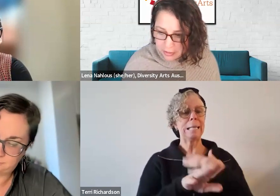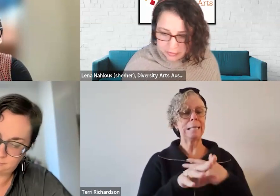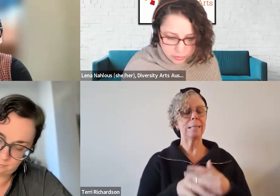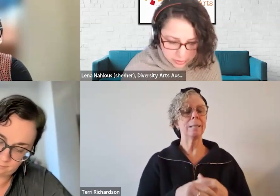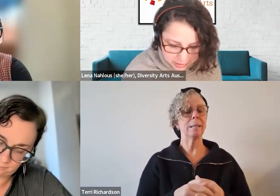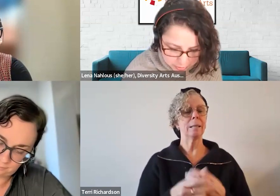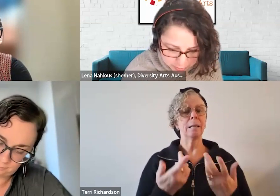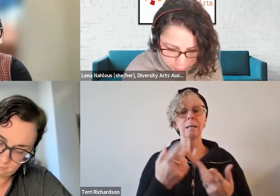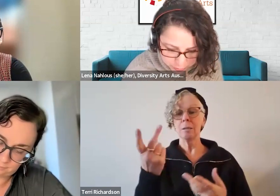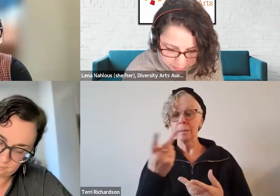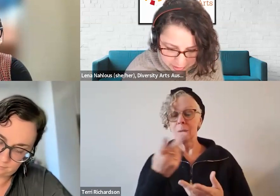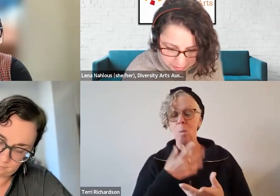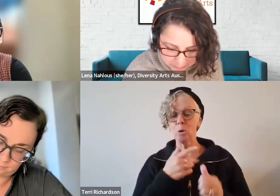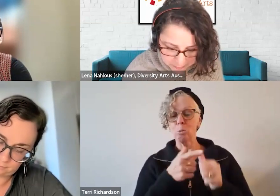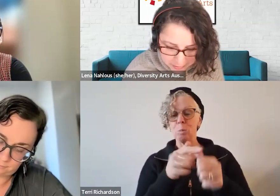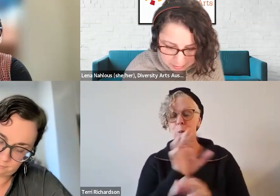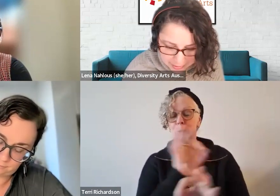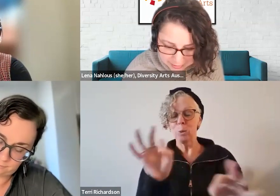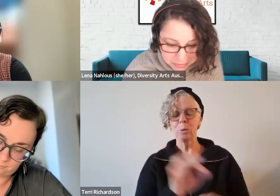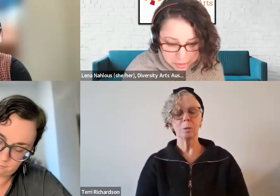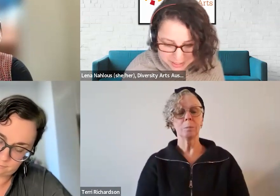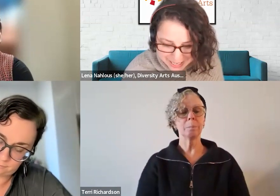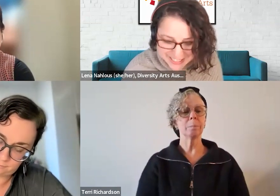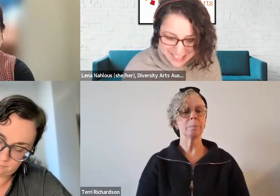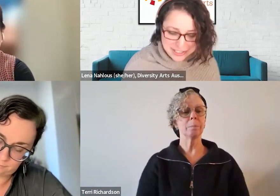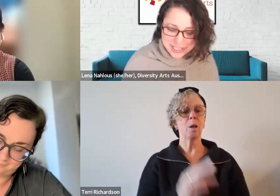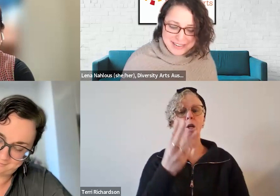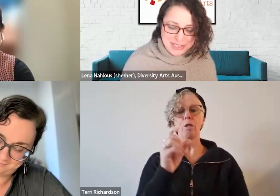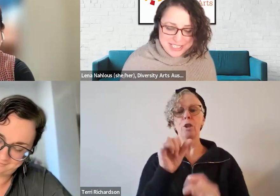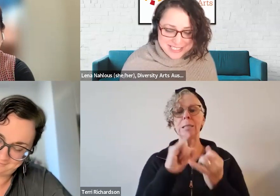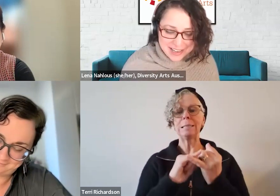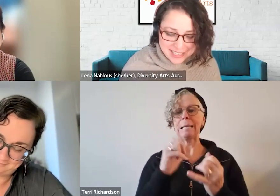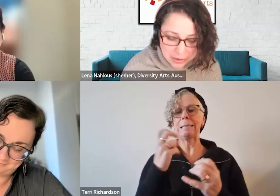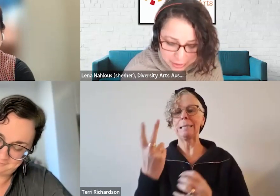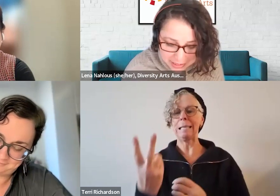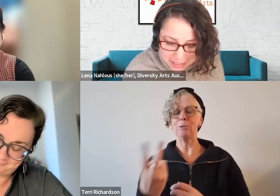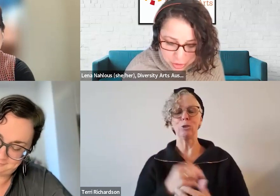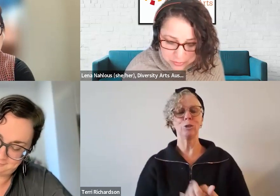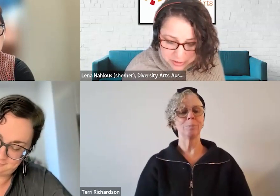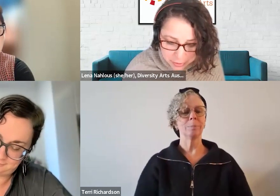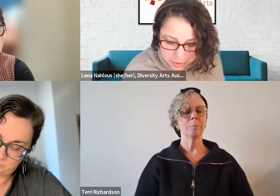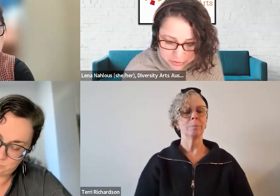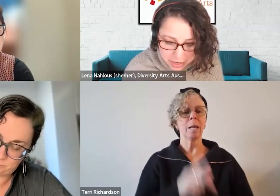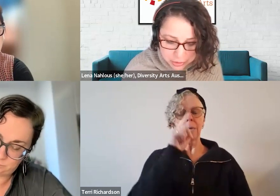of you would like to respond to it in 30s each, which is can we adopt an approach of radical